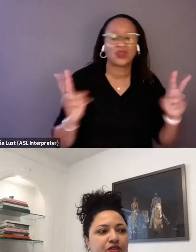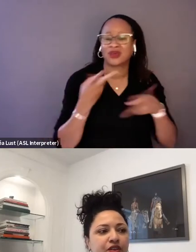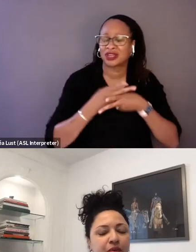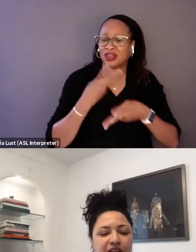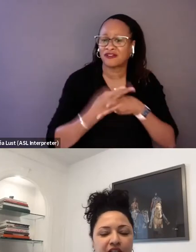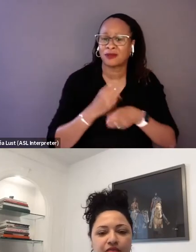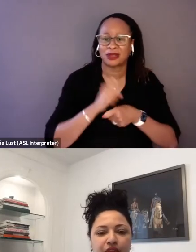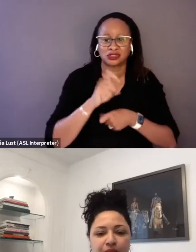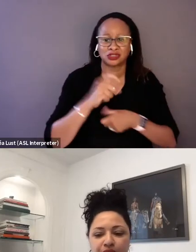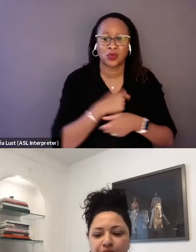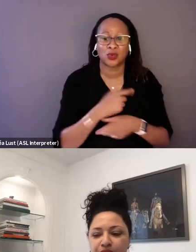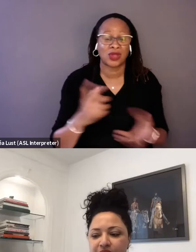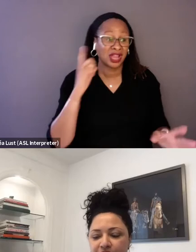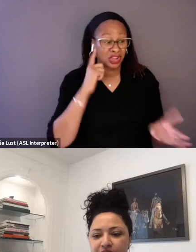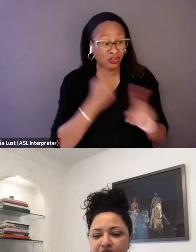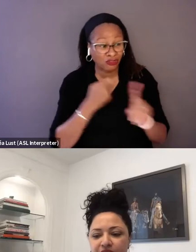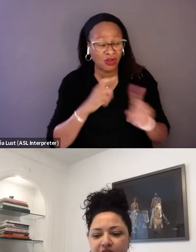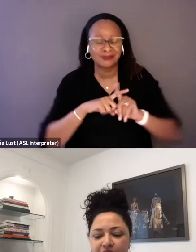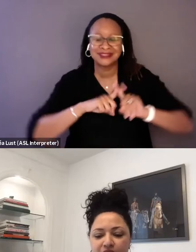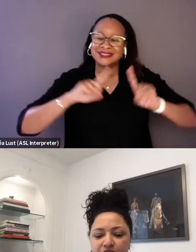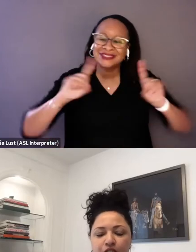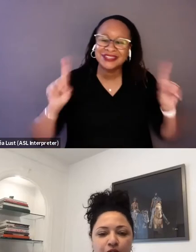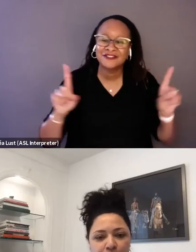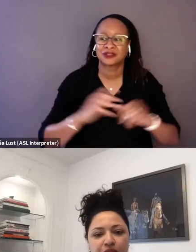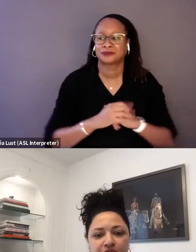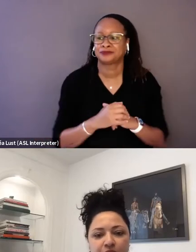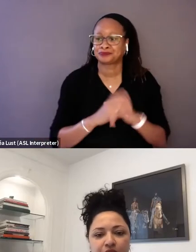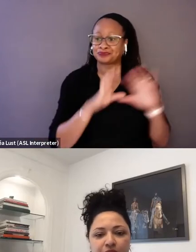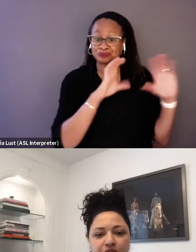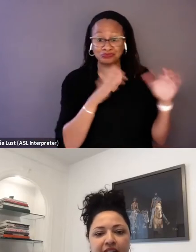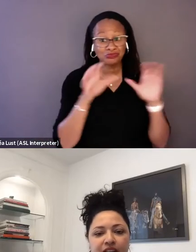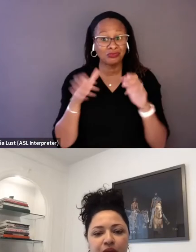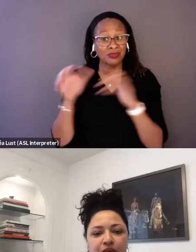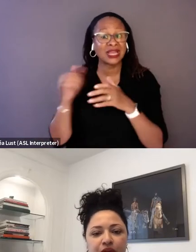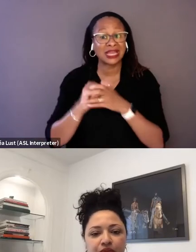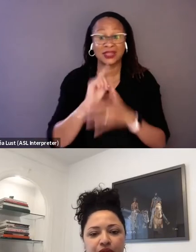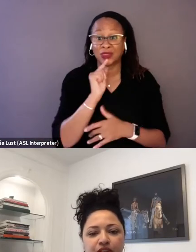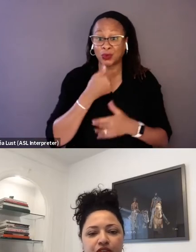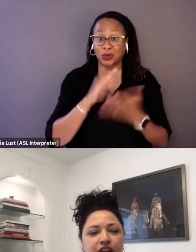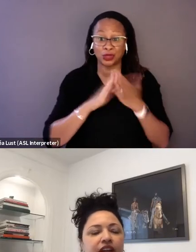that we were hearing from different, you know groups within the queer community as we would go through history.